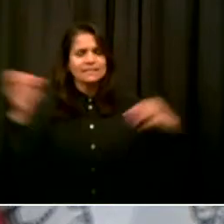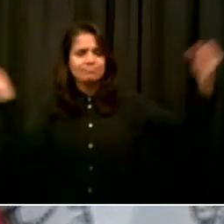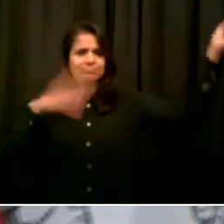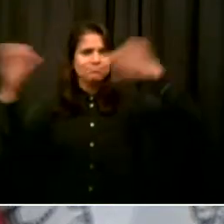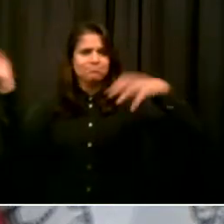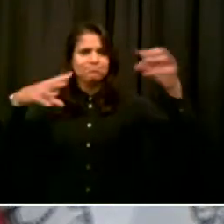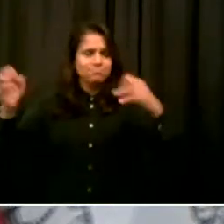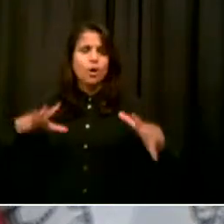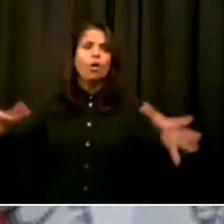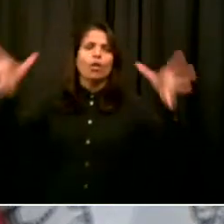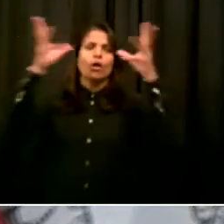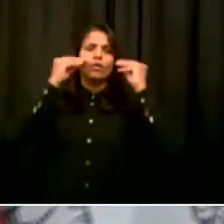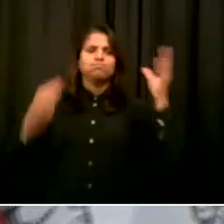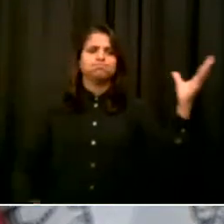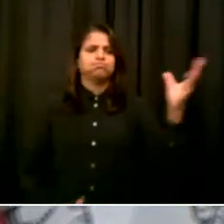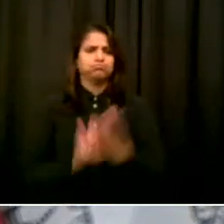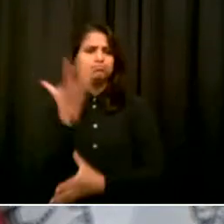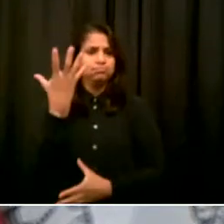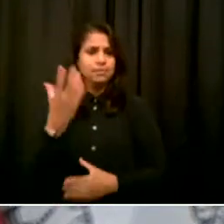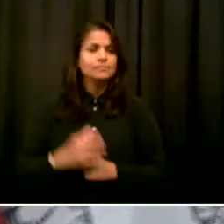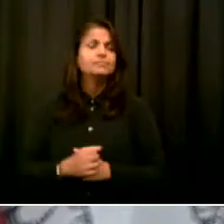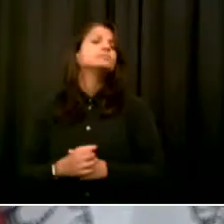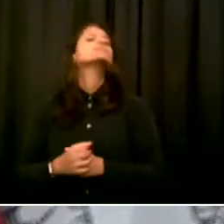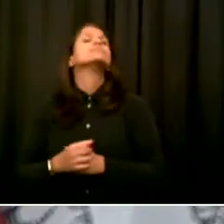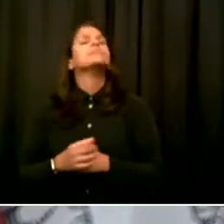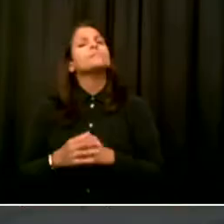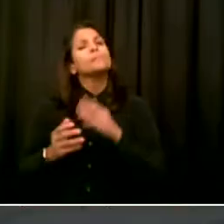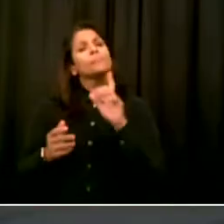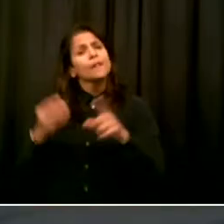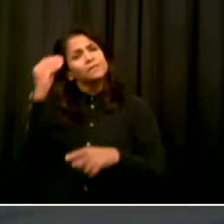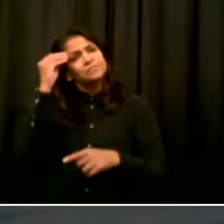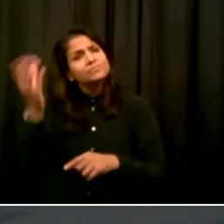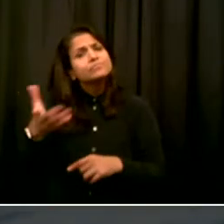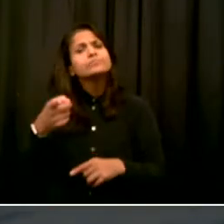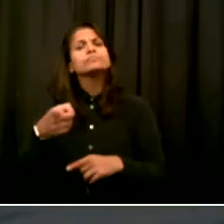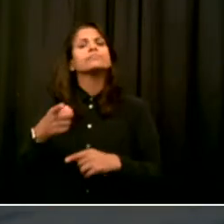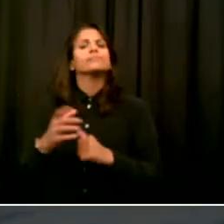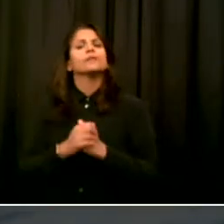OF FAMILIES WHWHO WAWAT NIT AND THAT THE CHILD GOES TTO SCHOOL